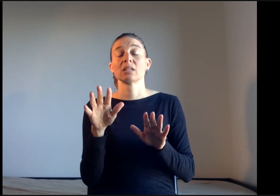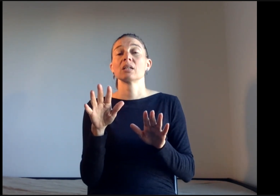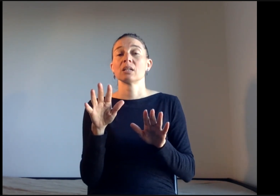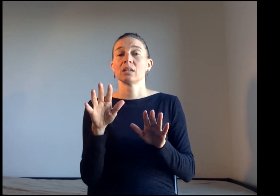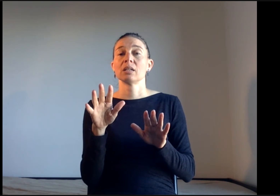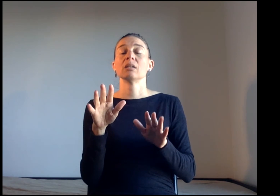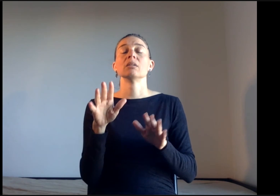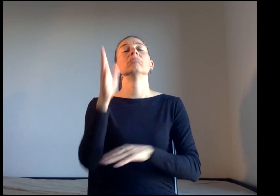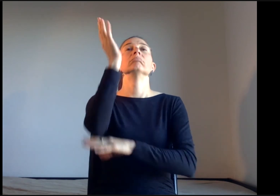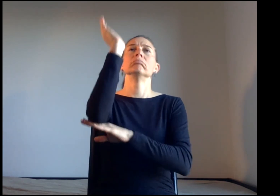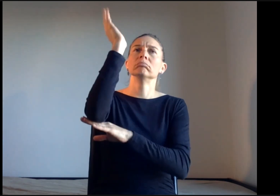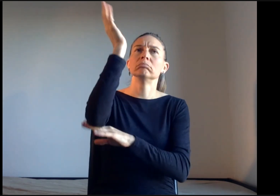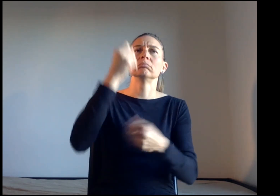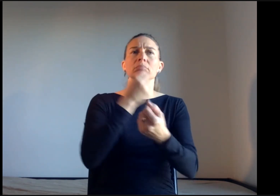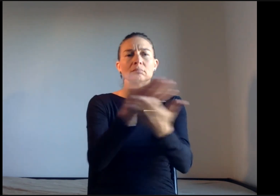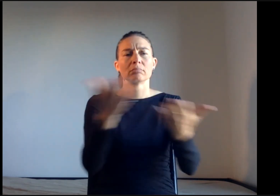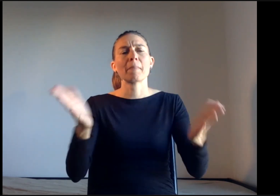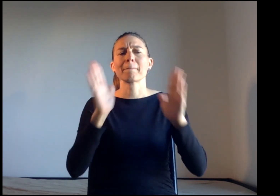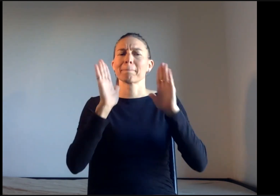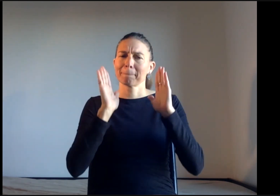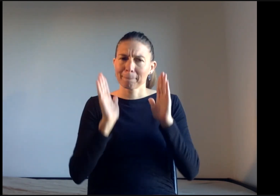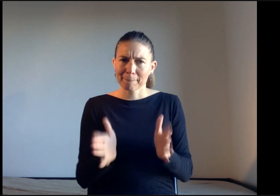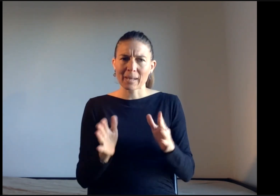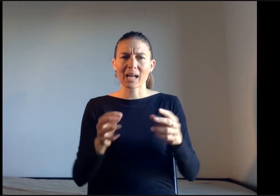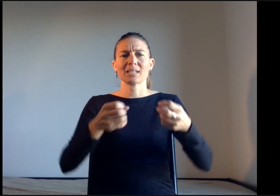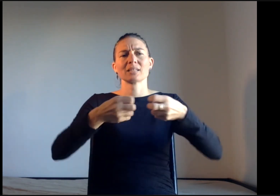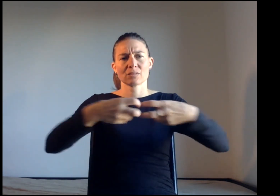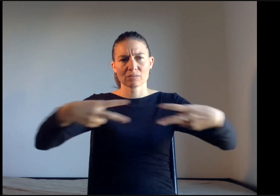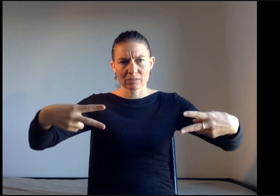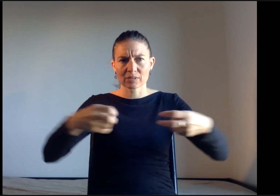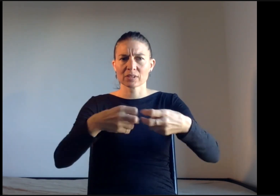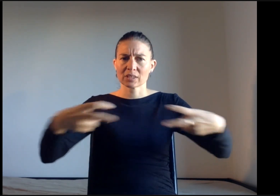it must be written on the television with the subtitles.